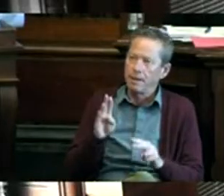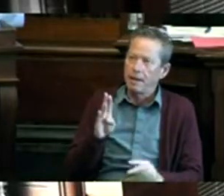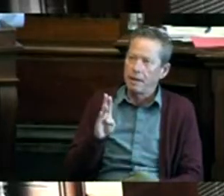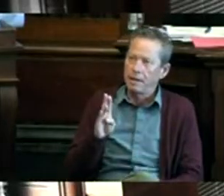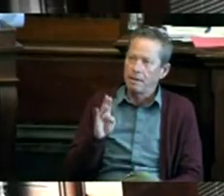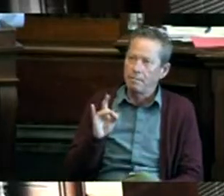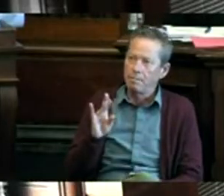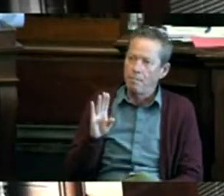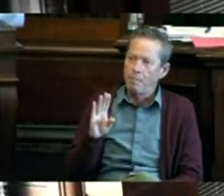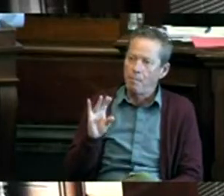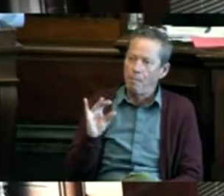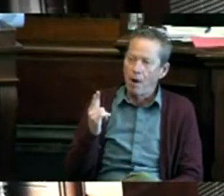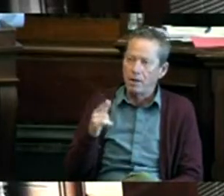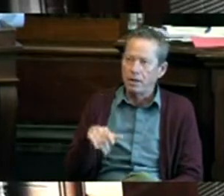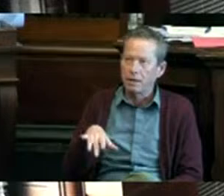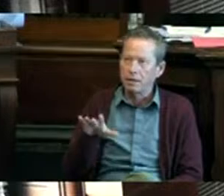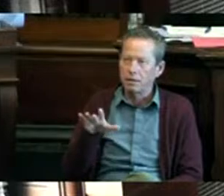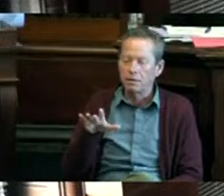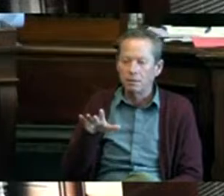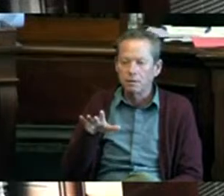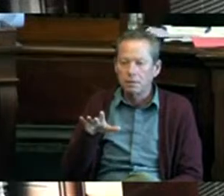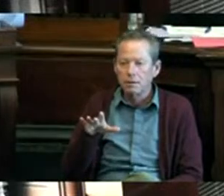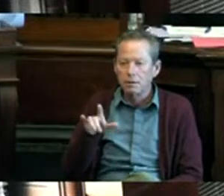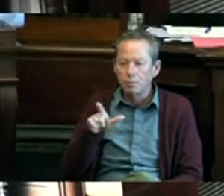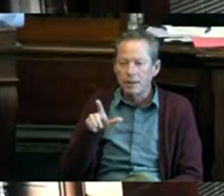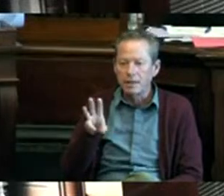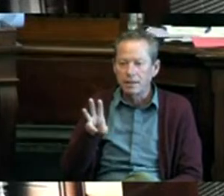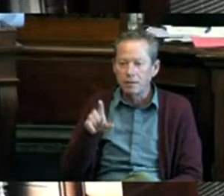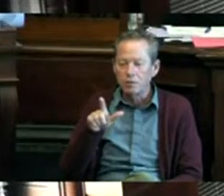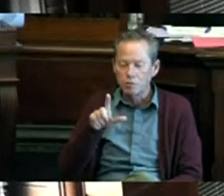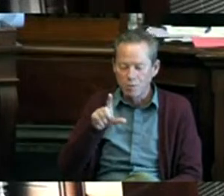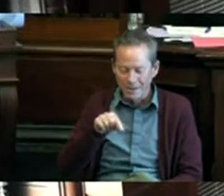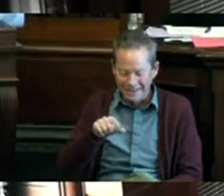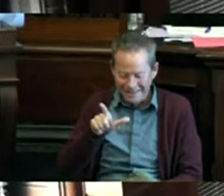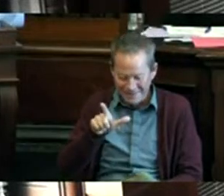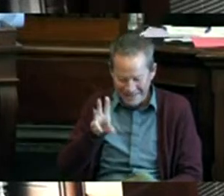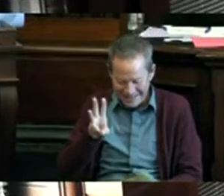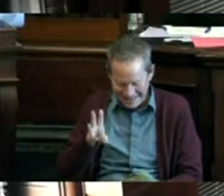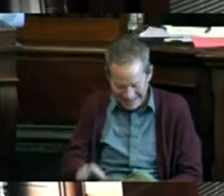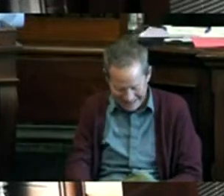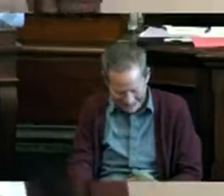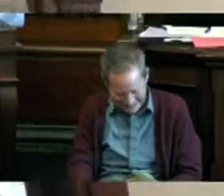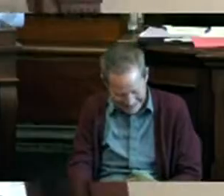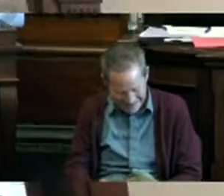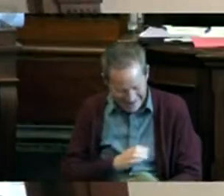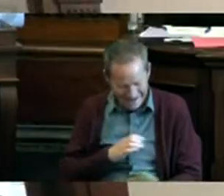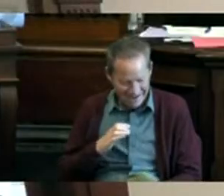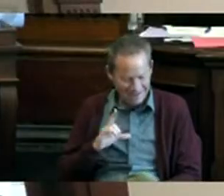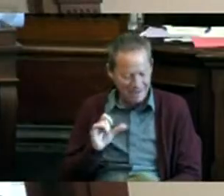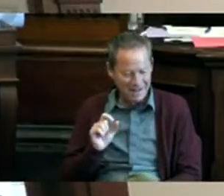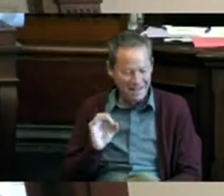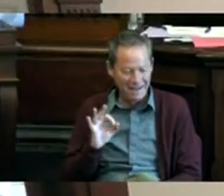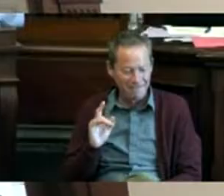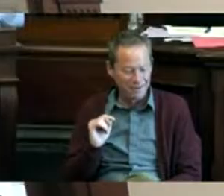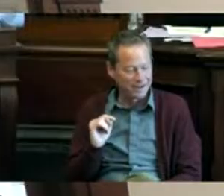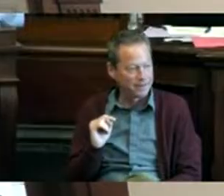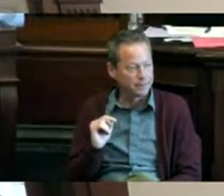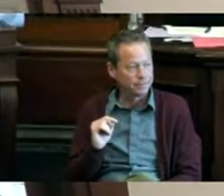until fiscal 26. We anticipate